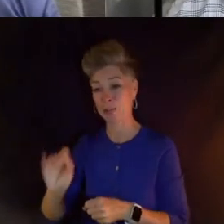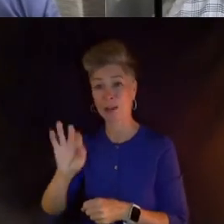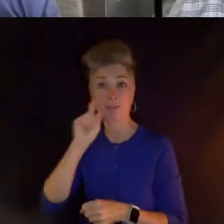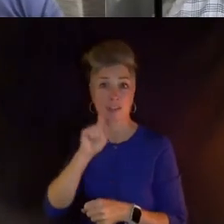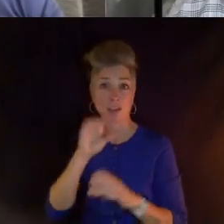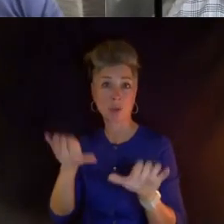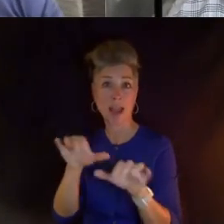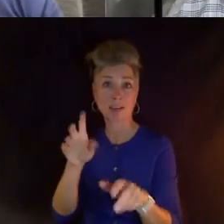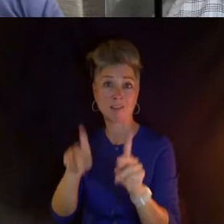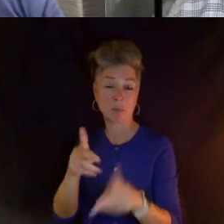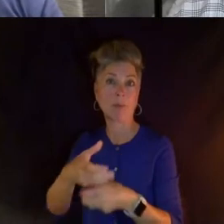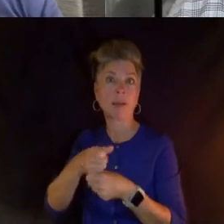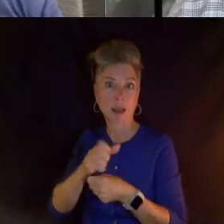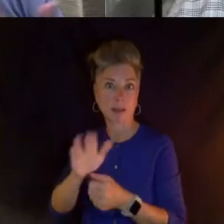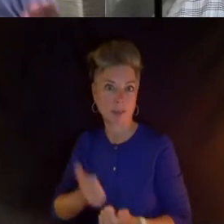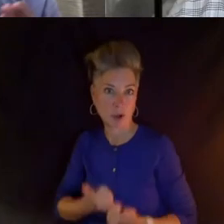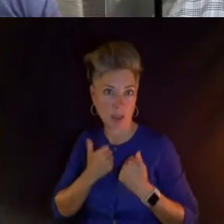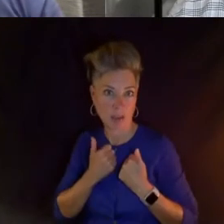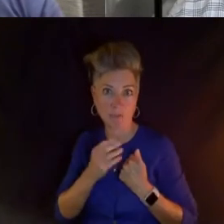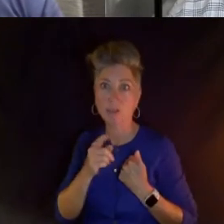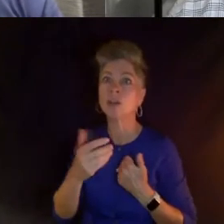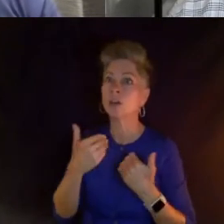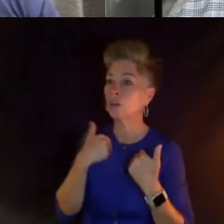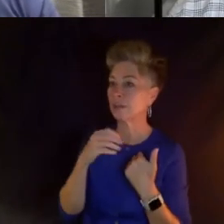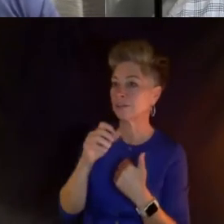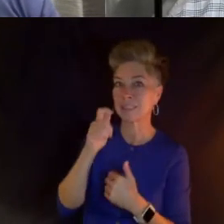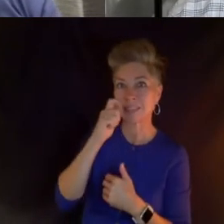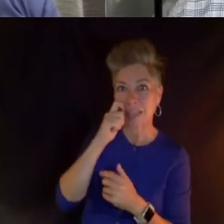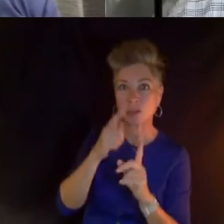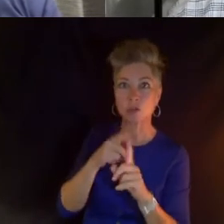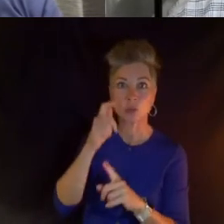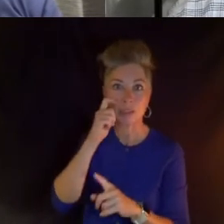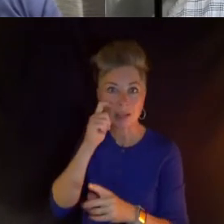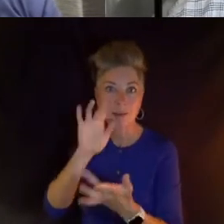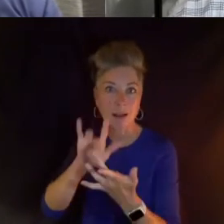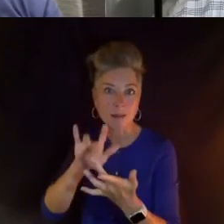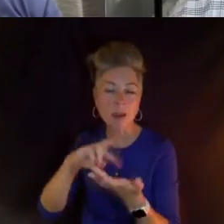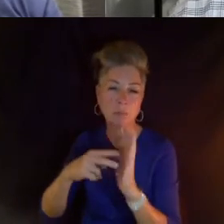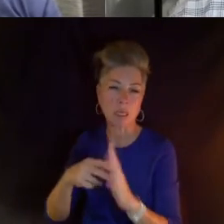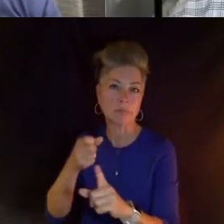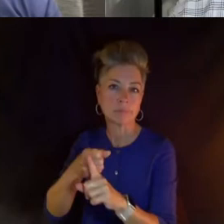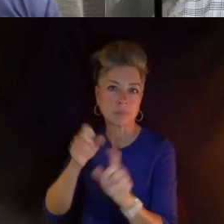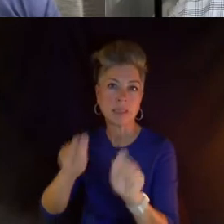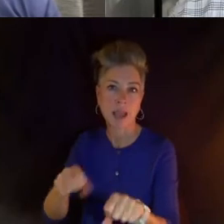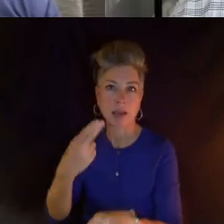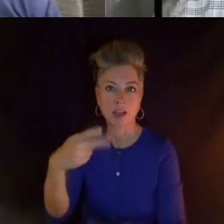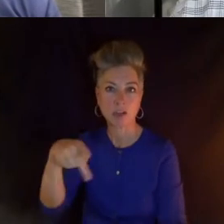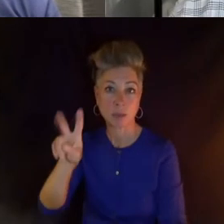And you have skin to skin contact, you can get HPV. The HPV vaccine actually covers nine different strains,